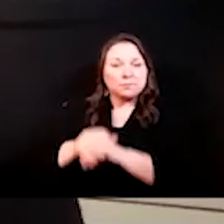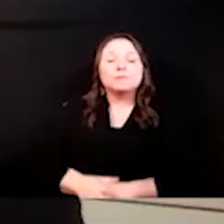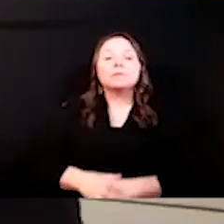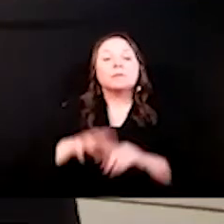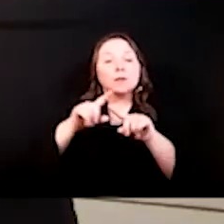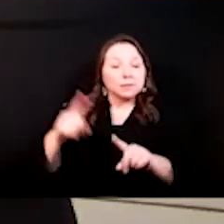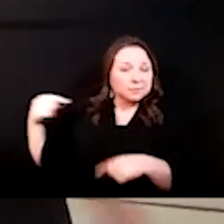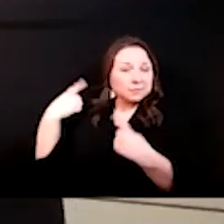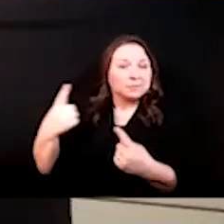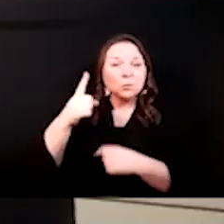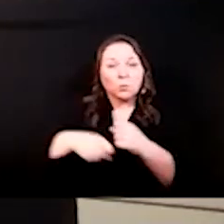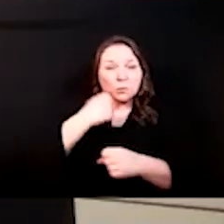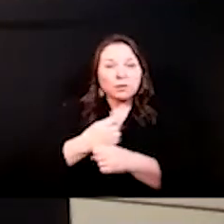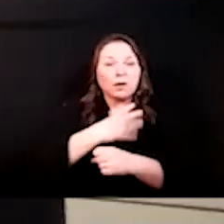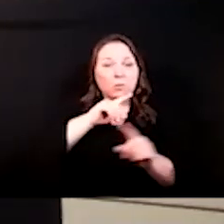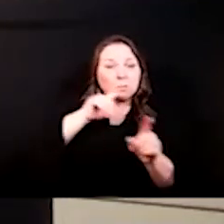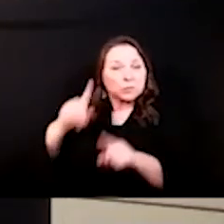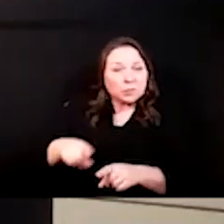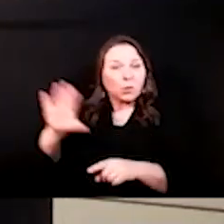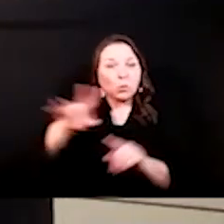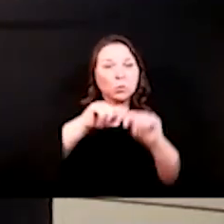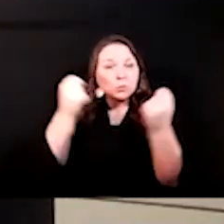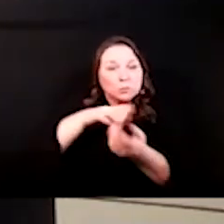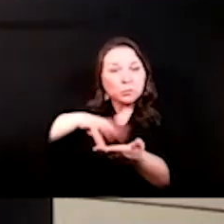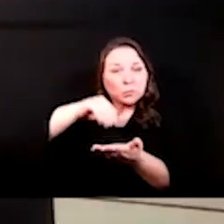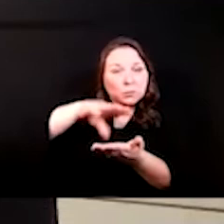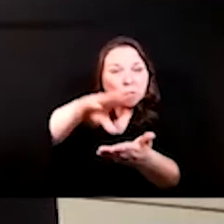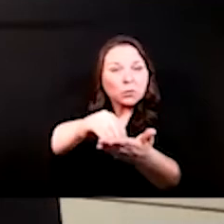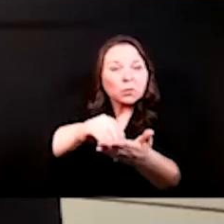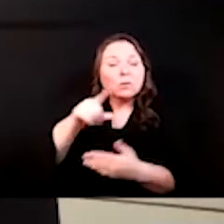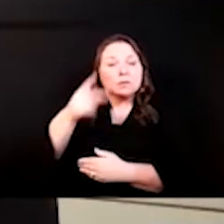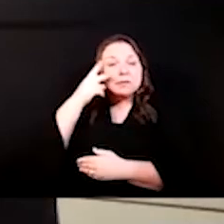THE WHOLE PERSON TOO WHO IS LIVING THROUGH THIS PANDEMIC. BASED ON WHAT'S HAPPENED THIS PAST YEAR AND YOUR RESPONSE